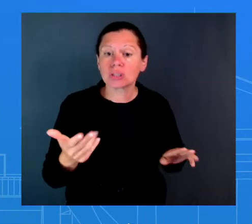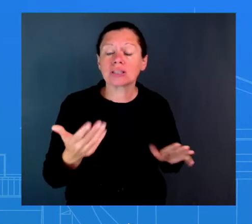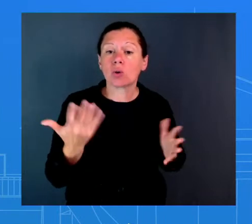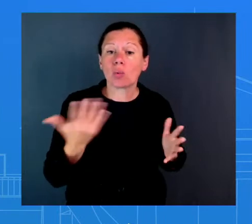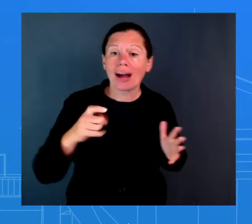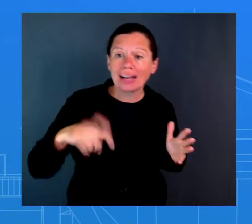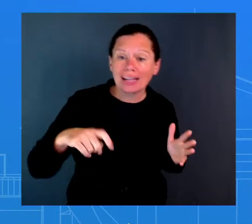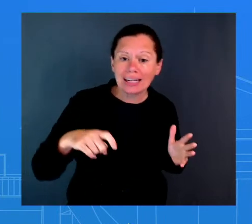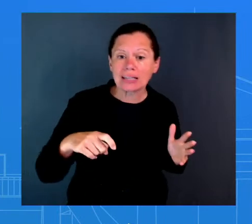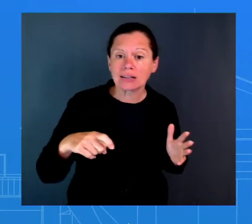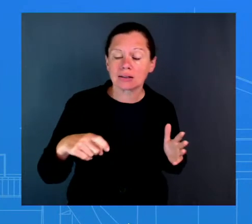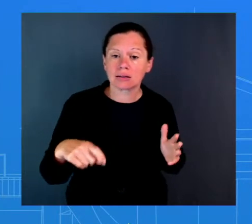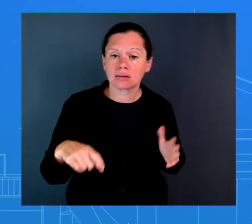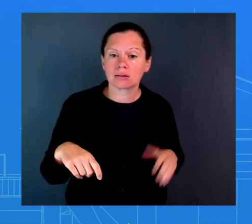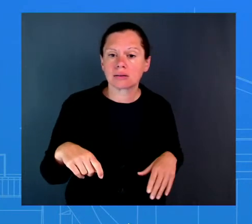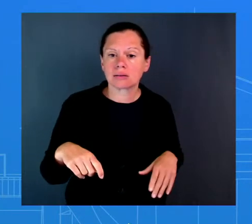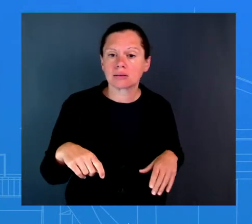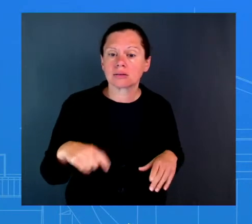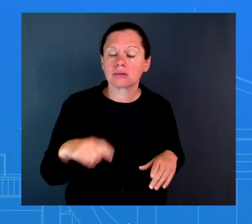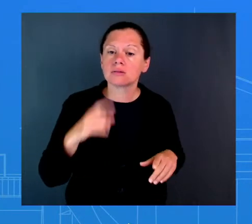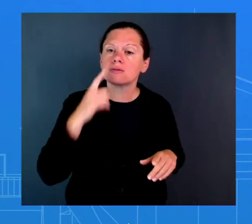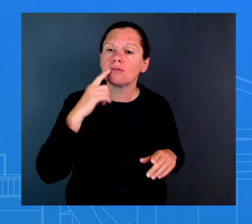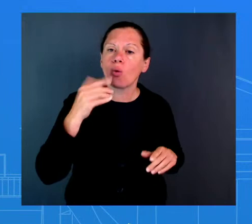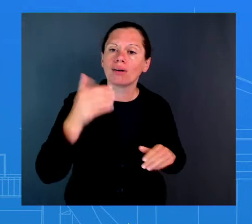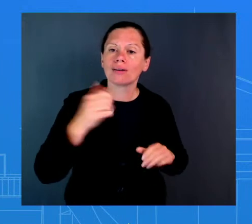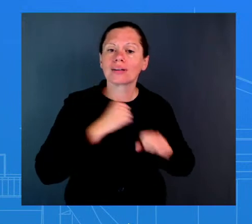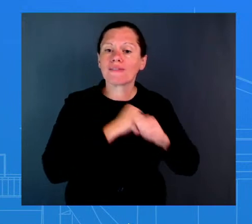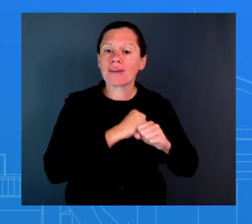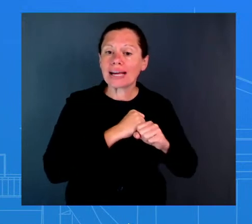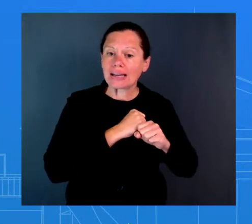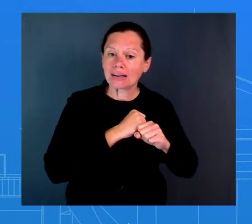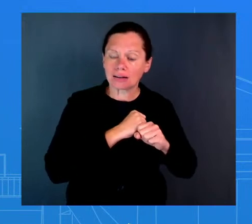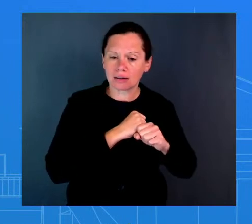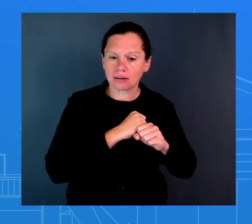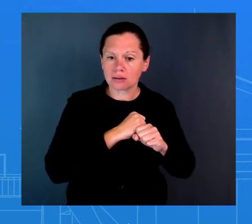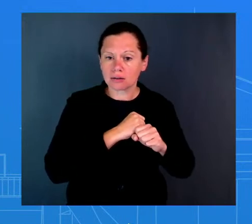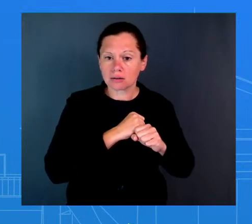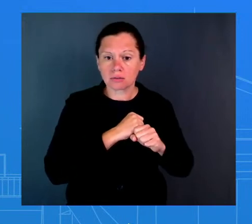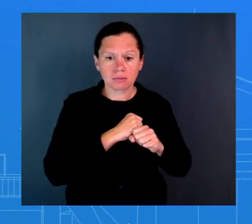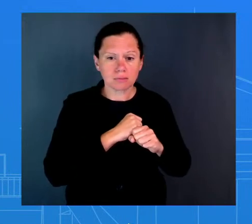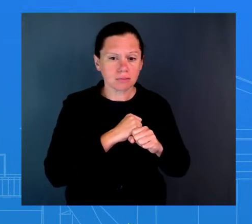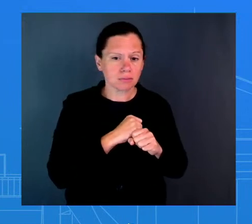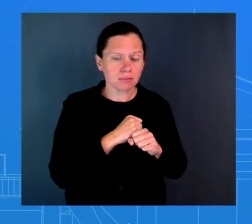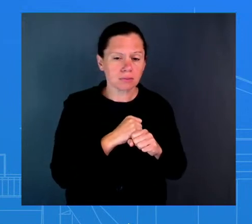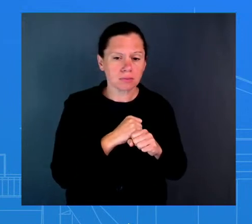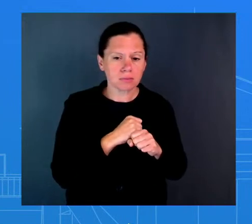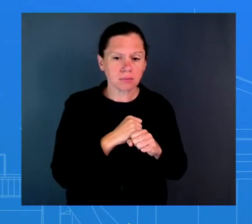from a supply chain and workforce and overall capacity perspective -- was not operating at the level we believe it should be operating at.